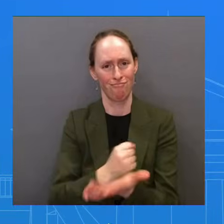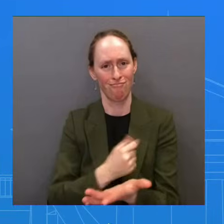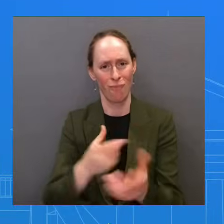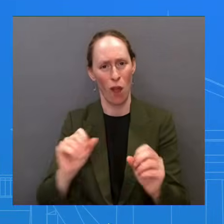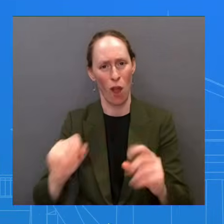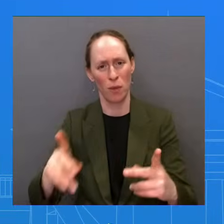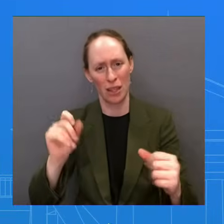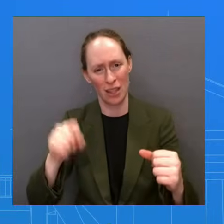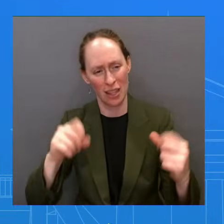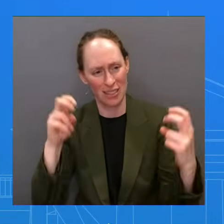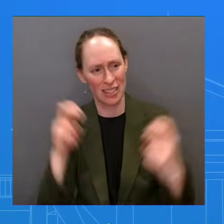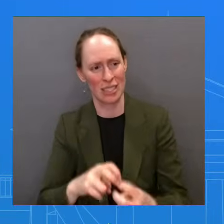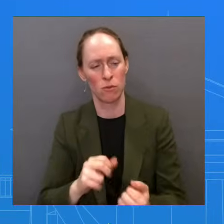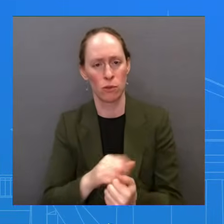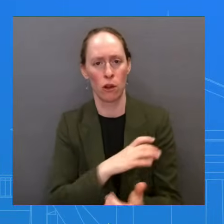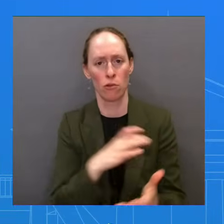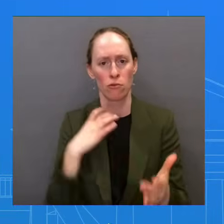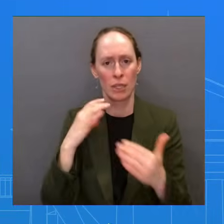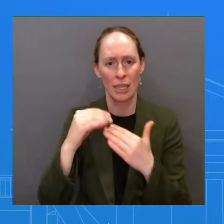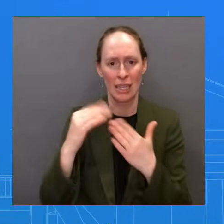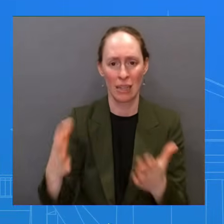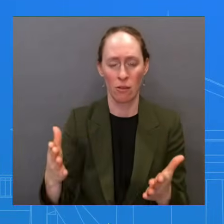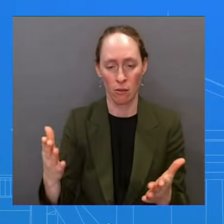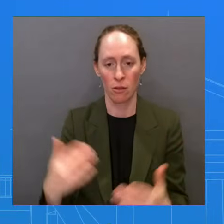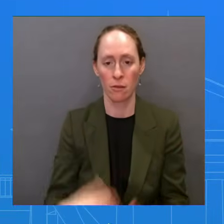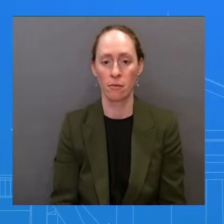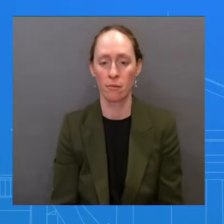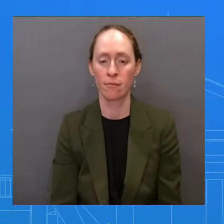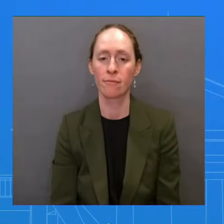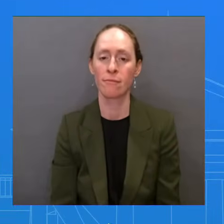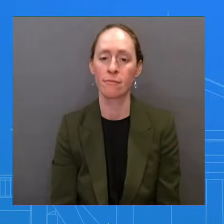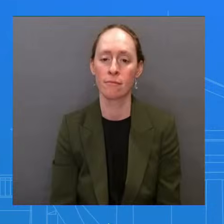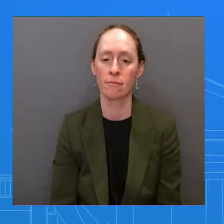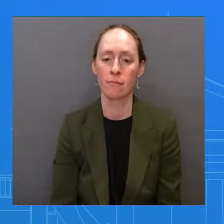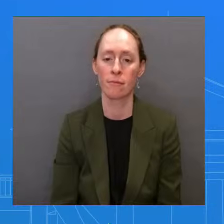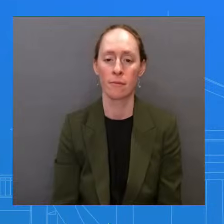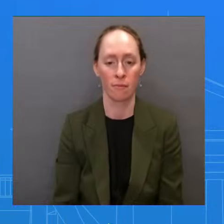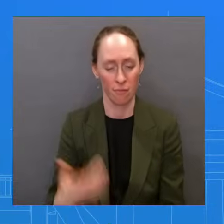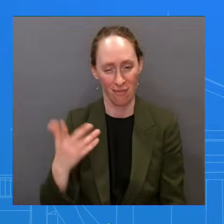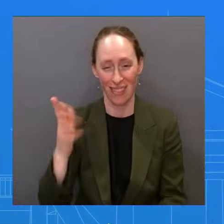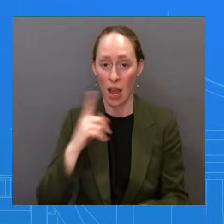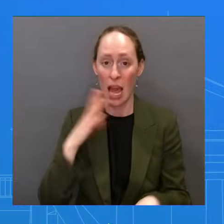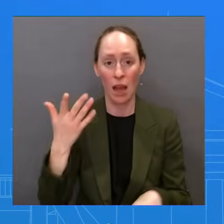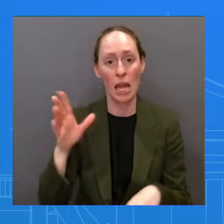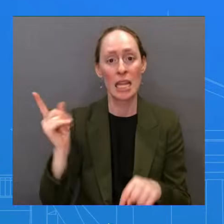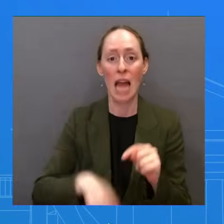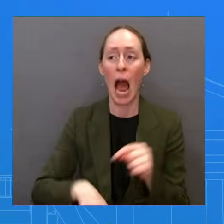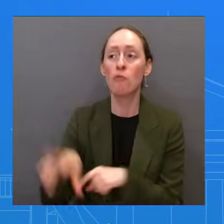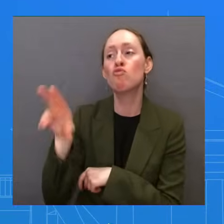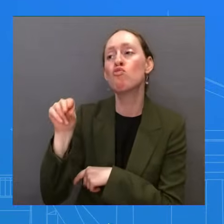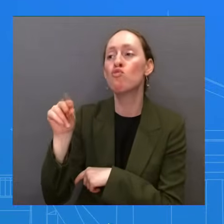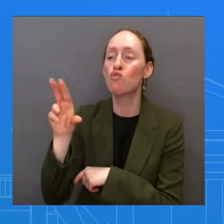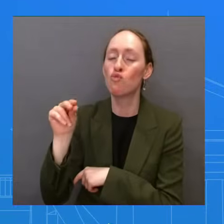And that is something that we've been very, very clear about and very repetitive about, as you know, from here. The Press: In 2011, Vice President Biden